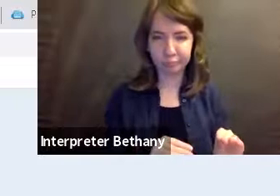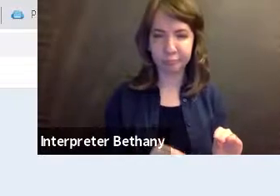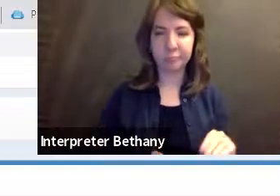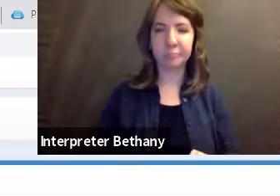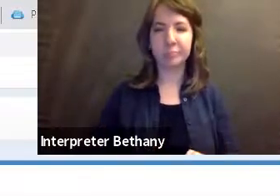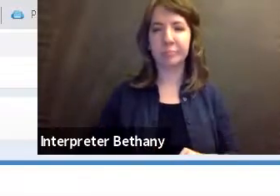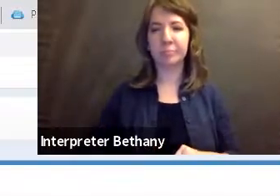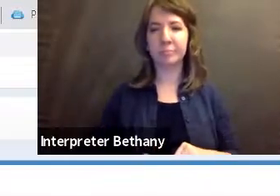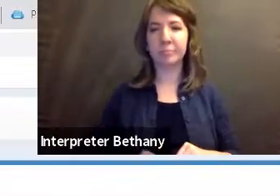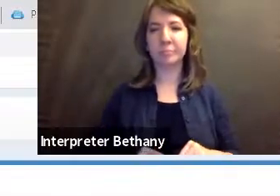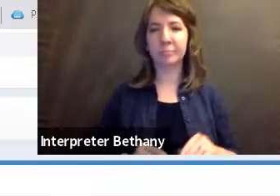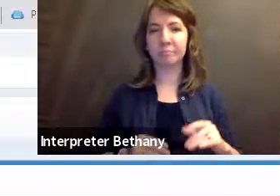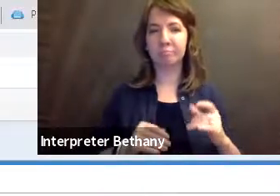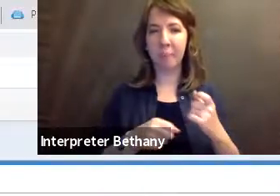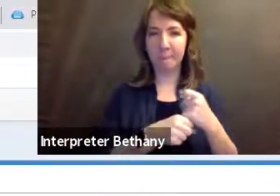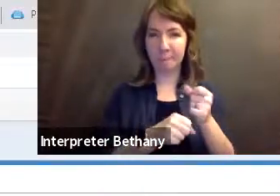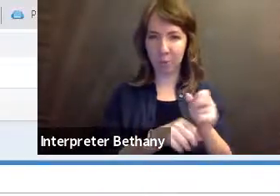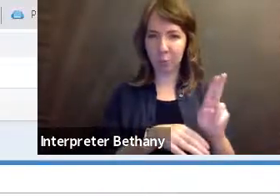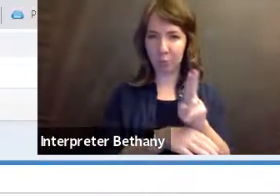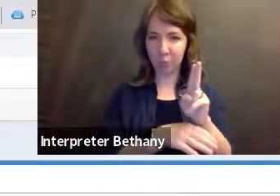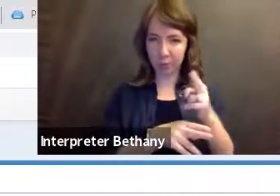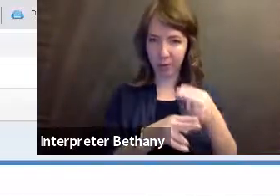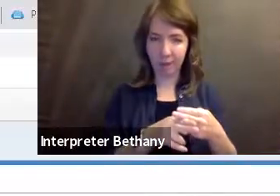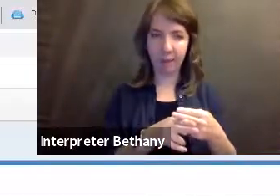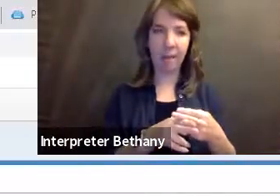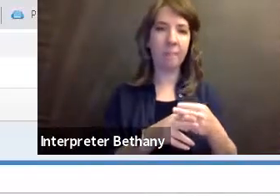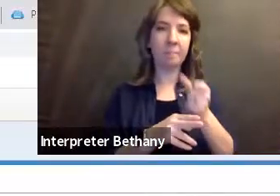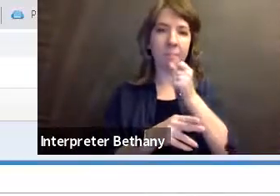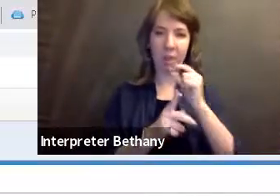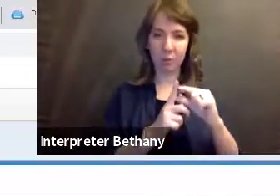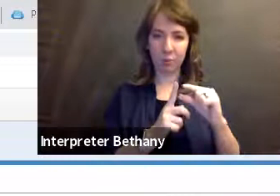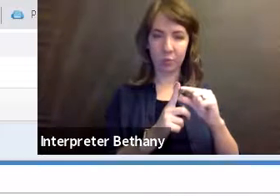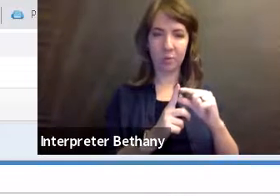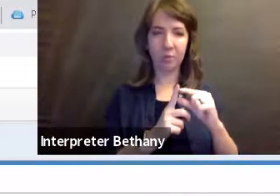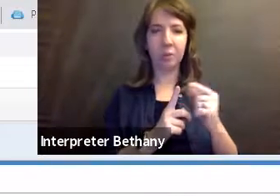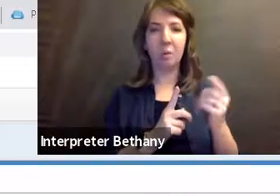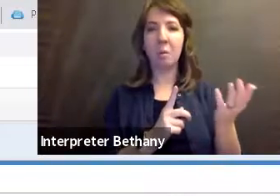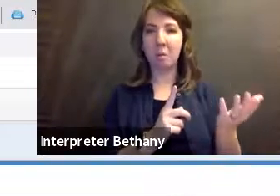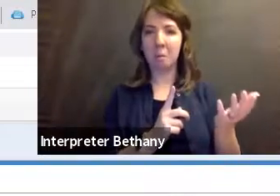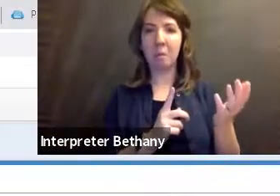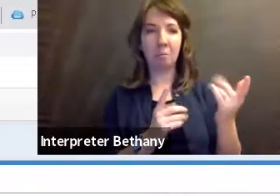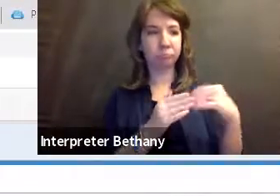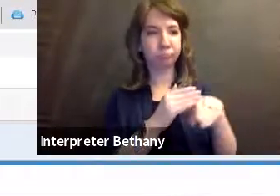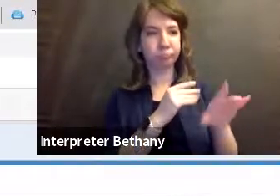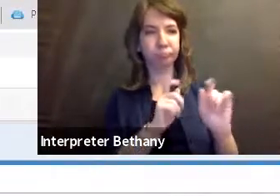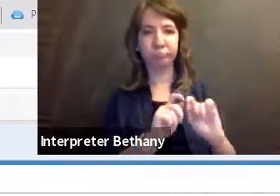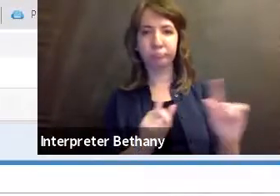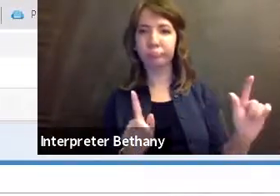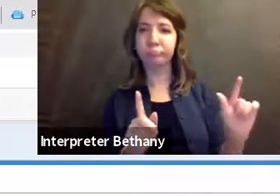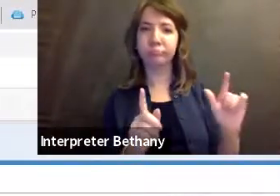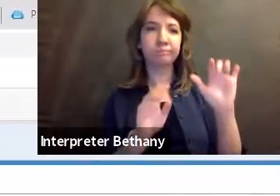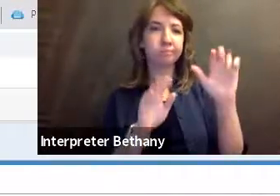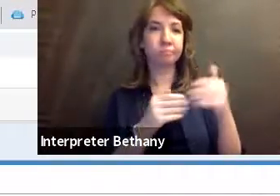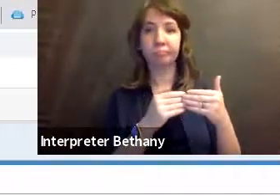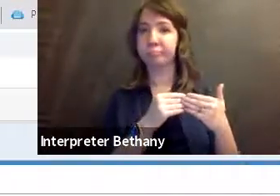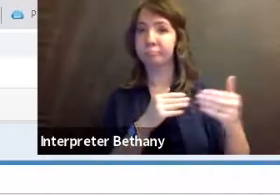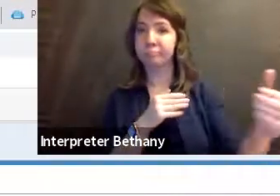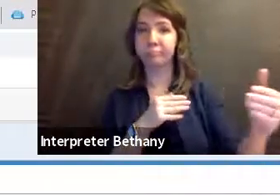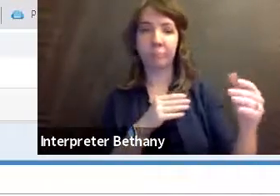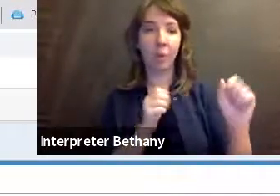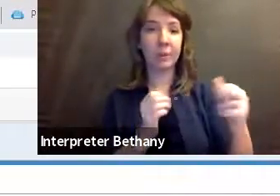Linda Kobashigawa: Create a username and password. And then they have access to noodle tools. From now on, and they can bookmark the page to get to it.